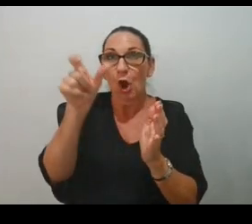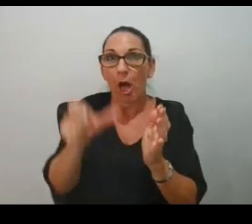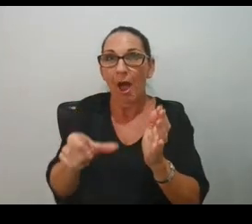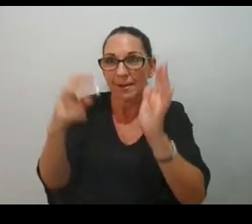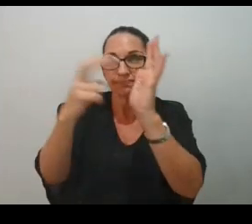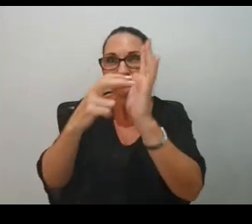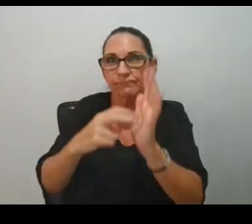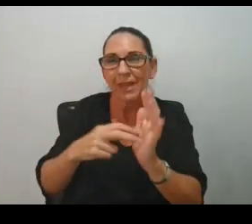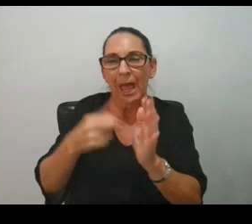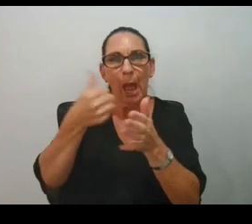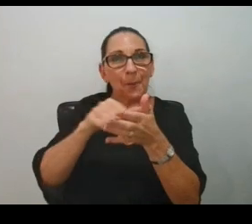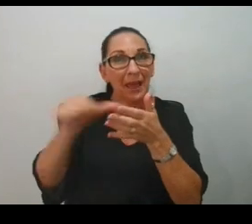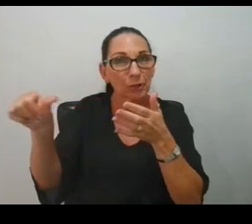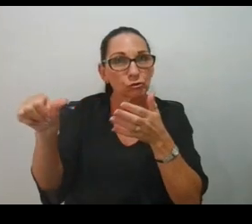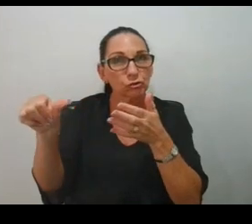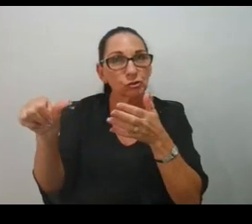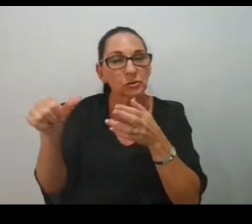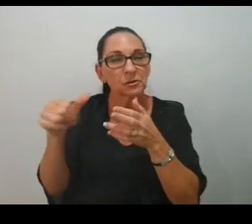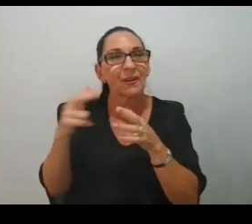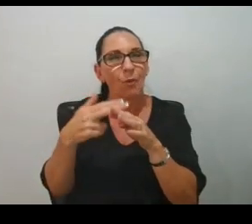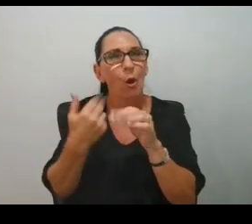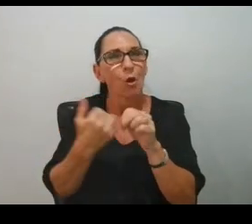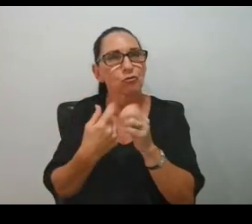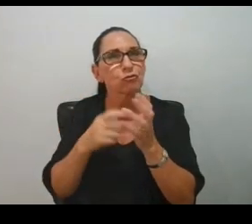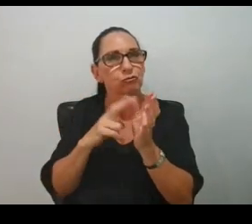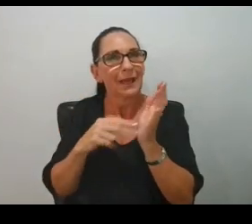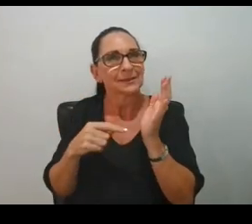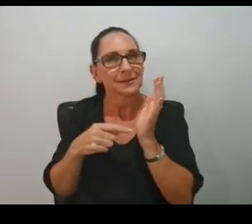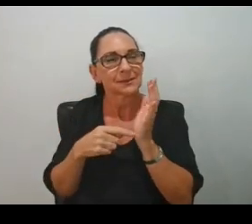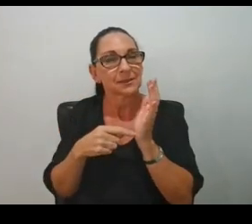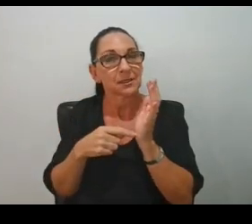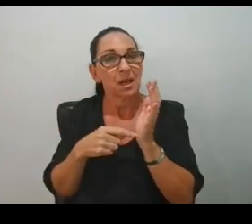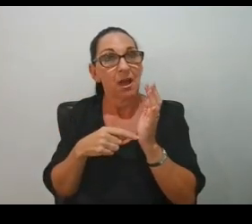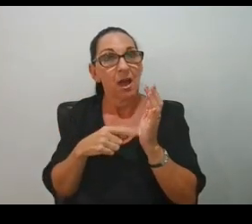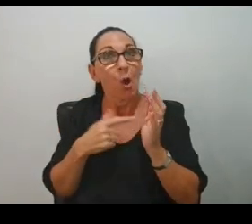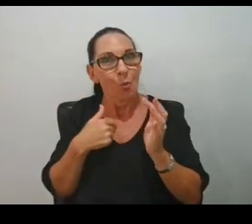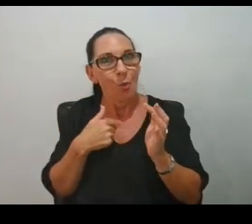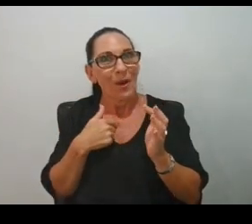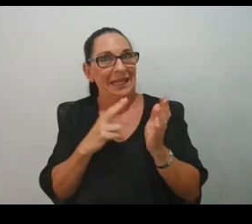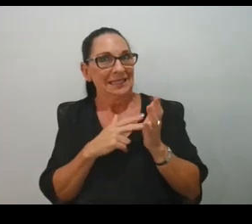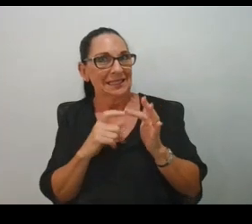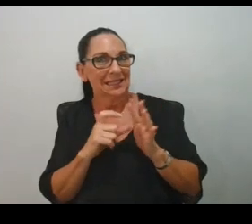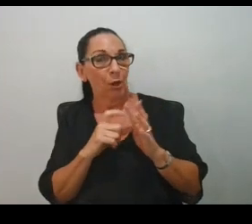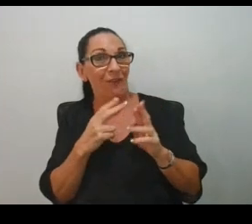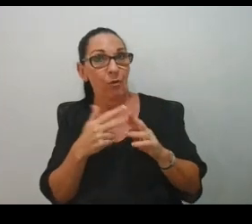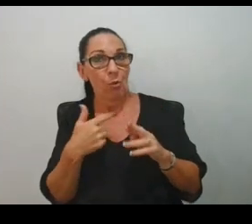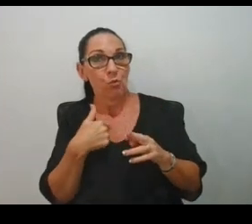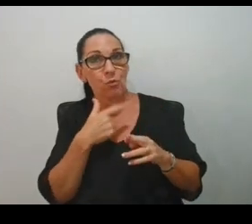for aid some really common things that we need to make a decision are their Centrelink income